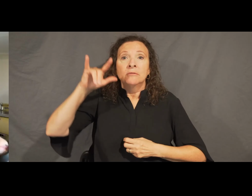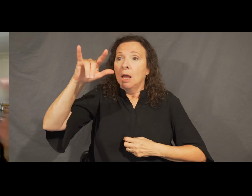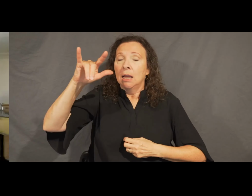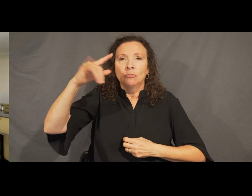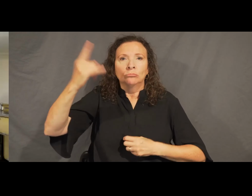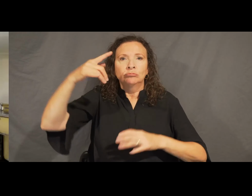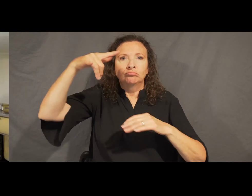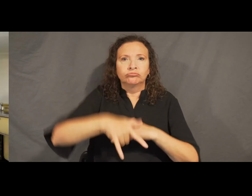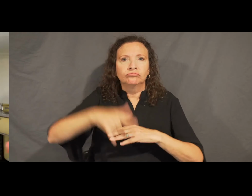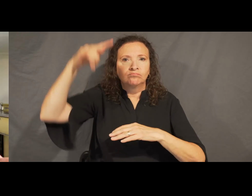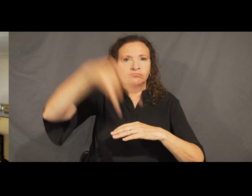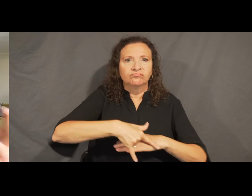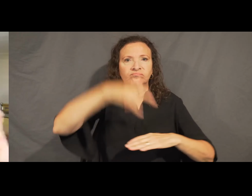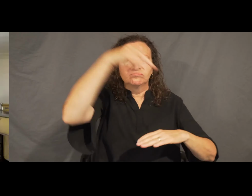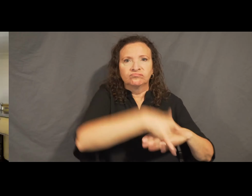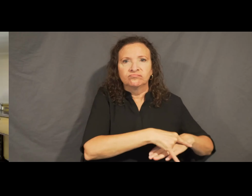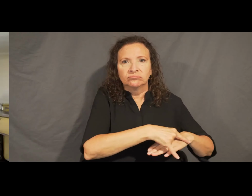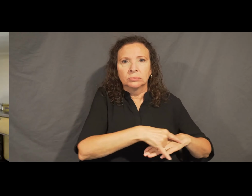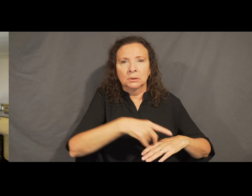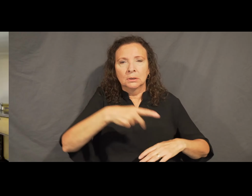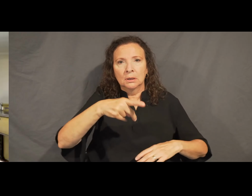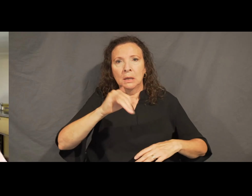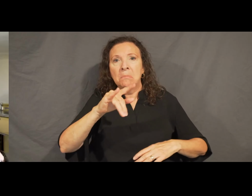some pilots were losing their lives in the process.